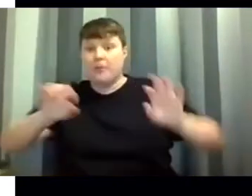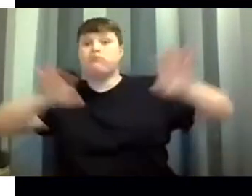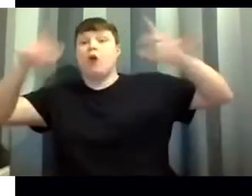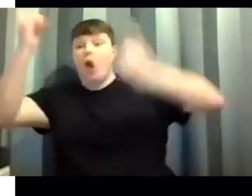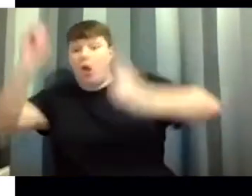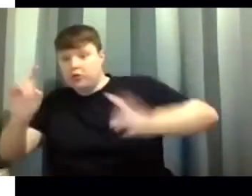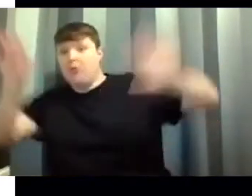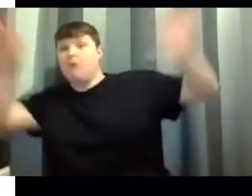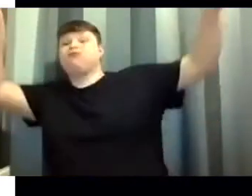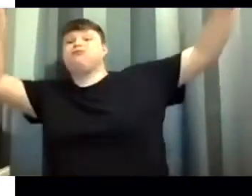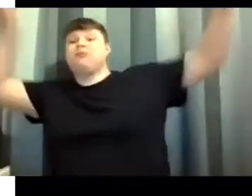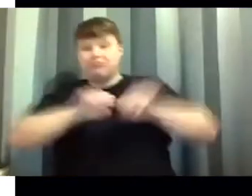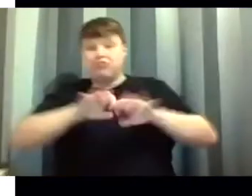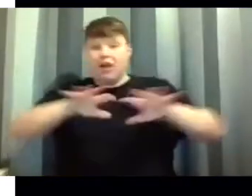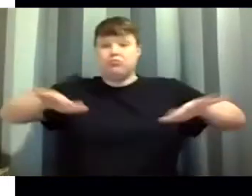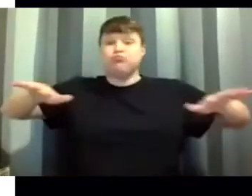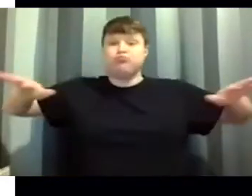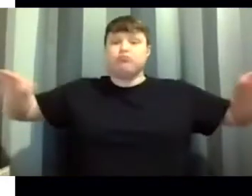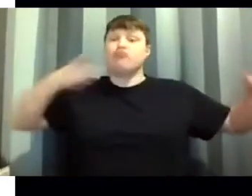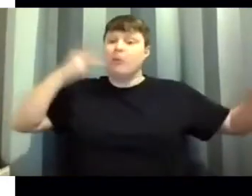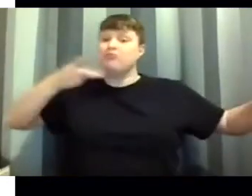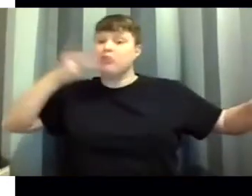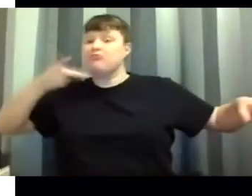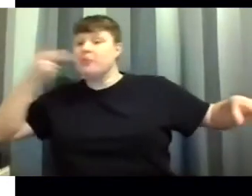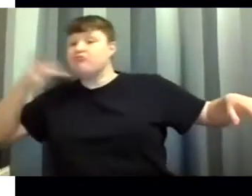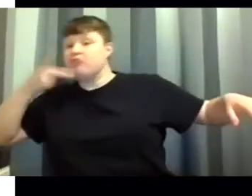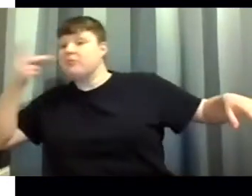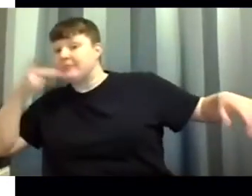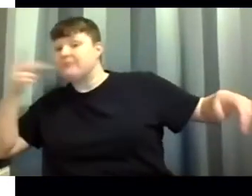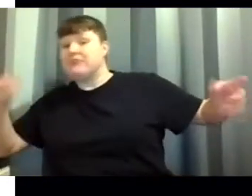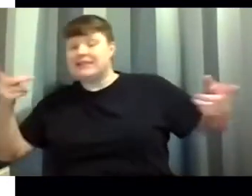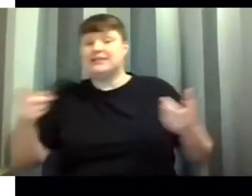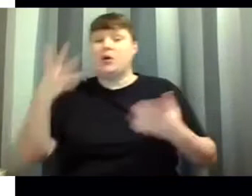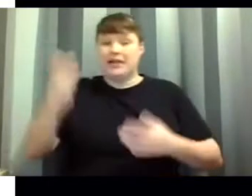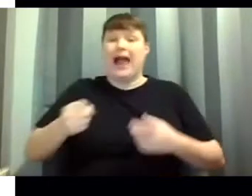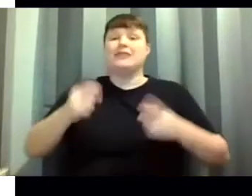basically that process repeats on and on and on and you get a propagating wave of